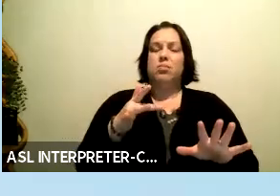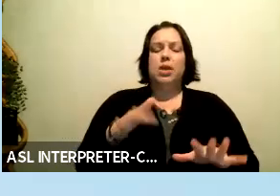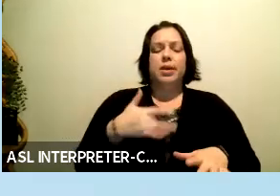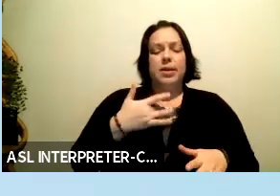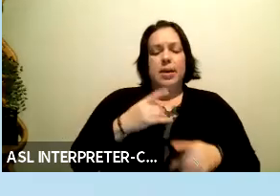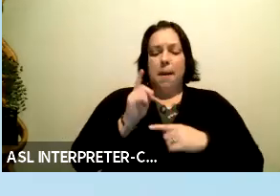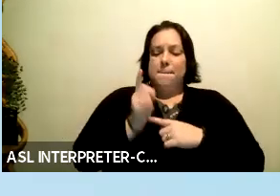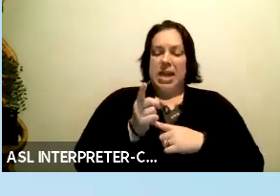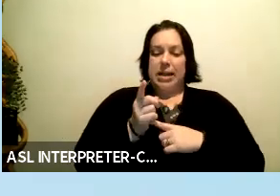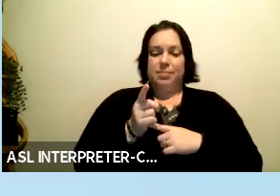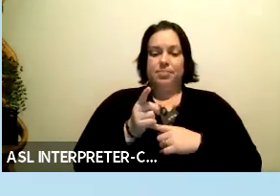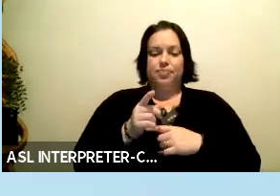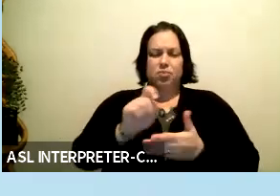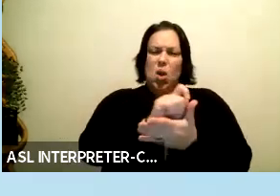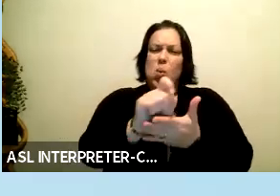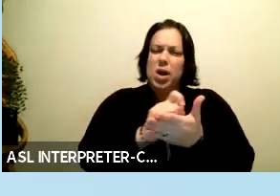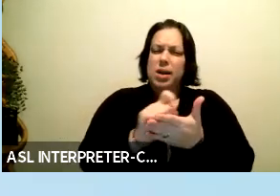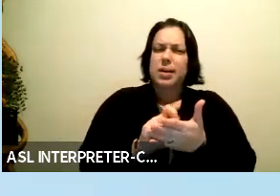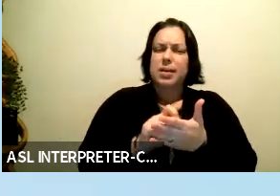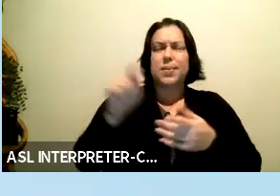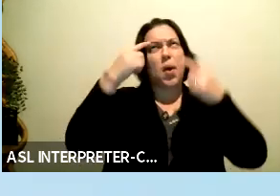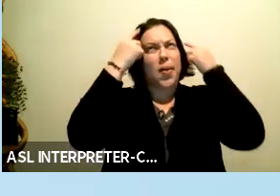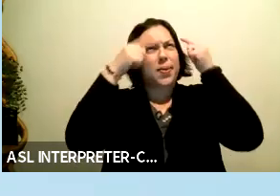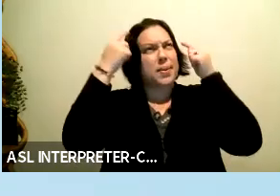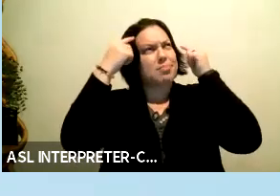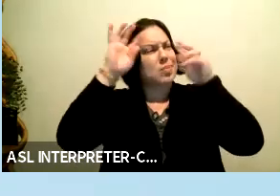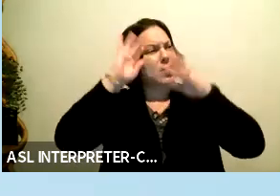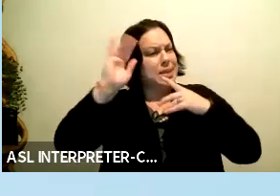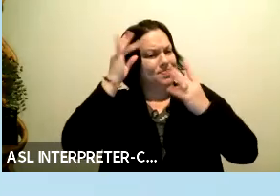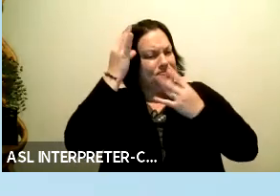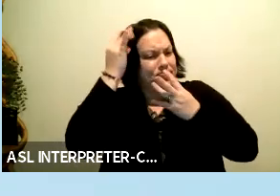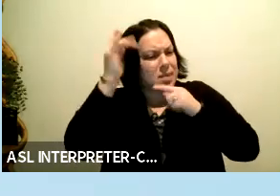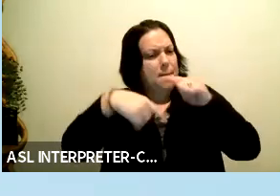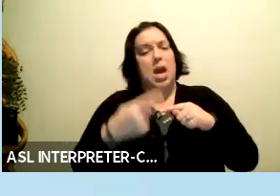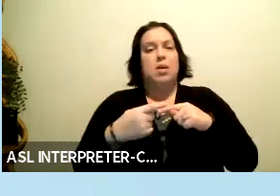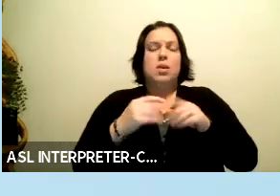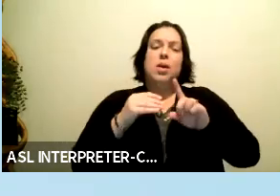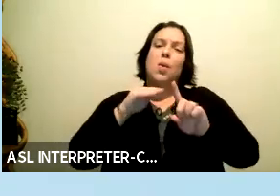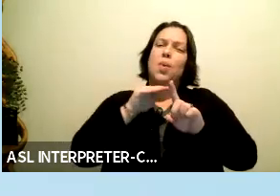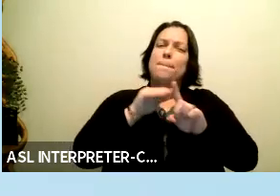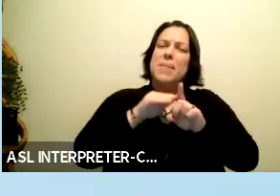to write down what is on your mind. Write down a reminder or important details that will allow